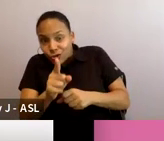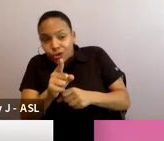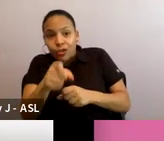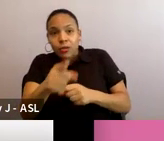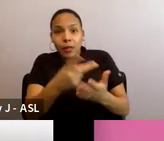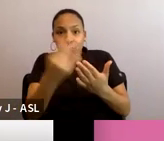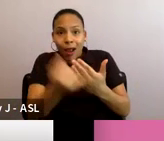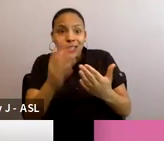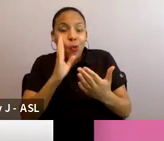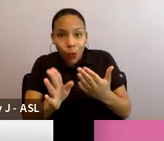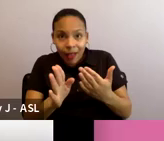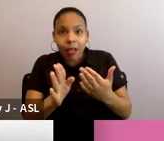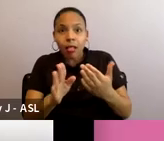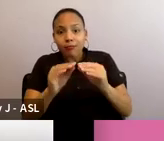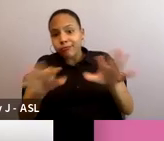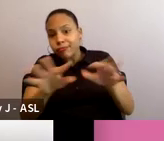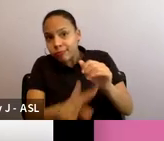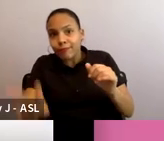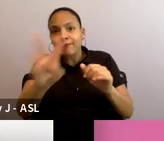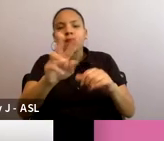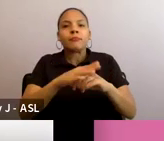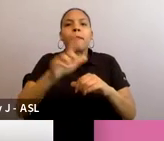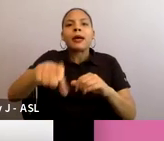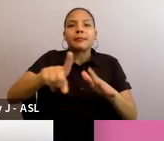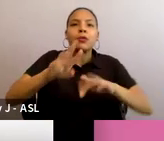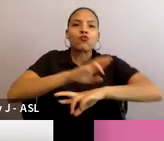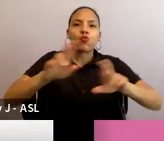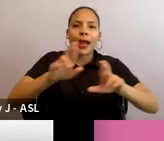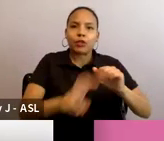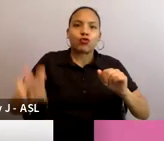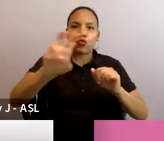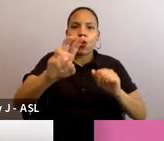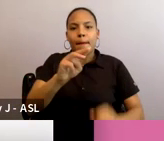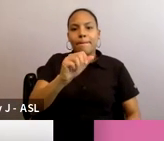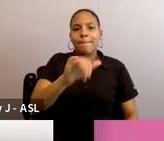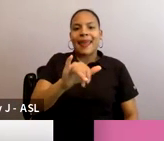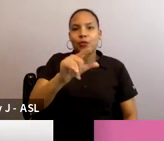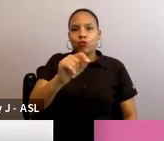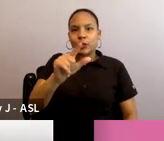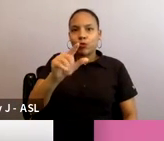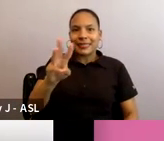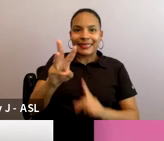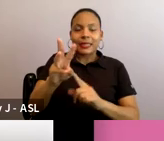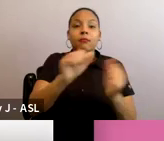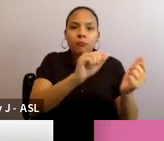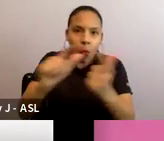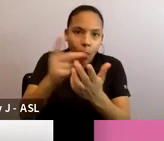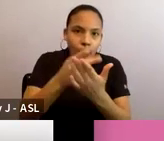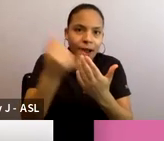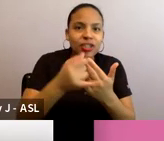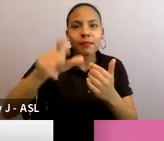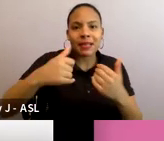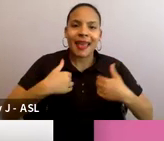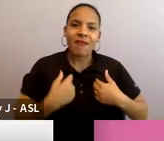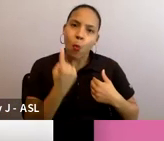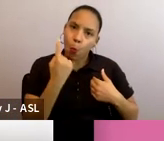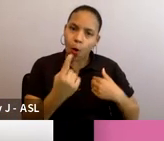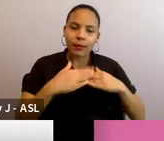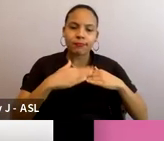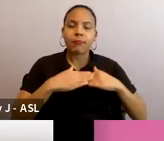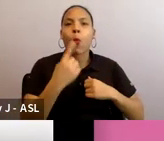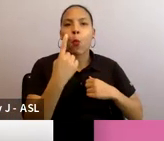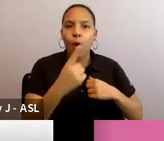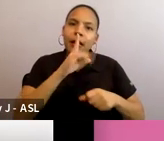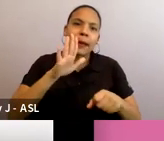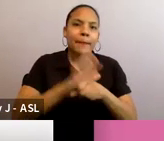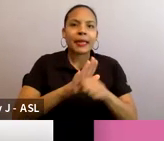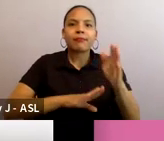tour by May 31, 2026. All projects must have one committed U.S. development partner relationship.